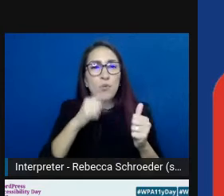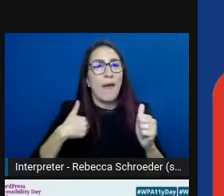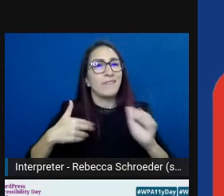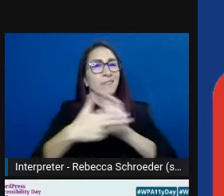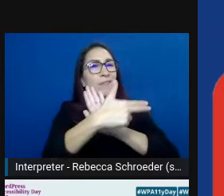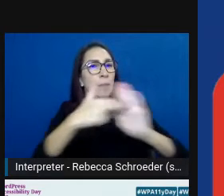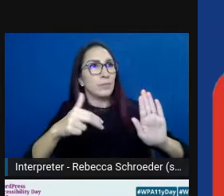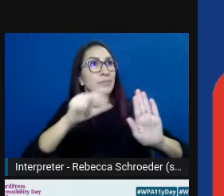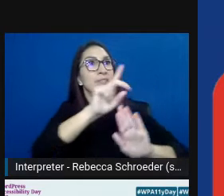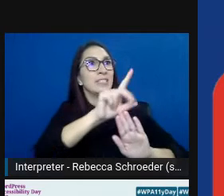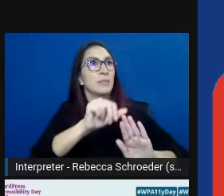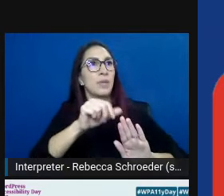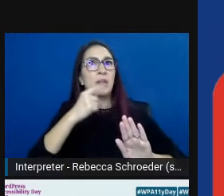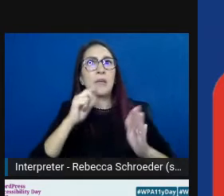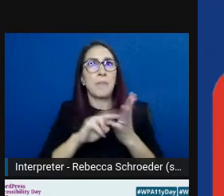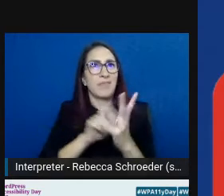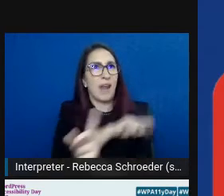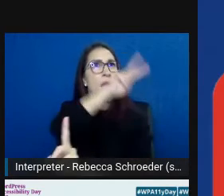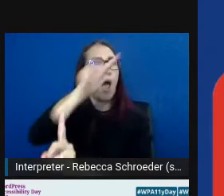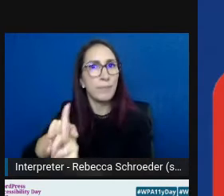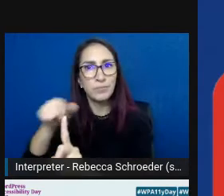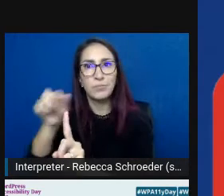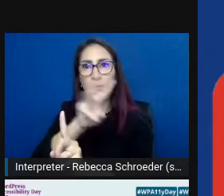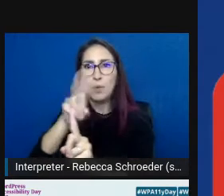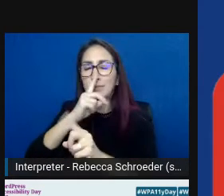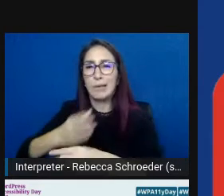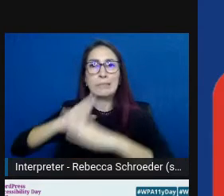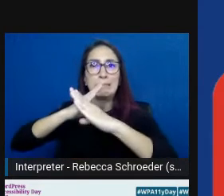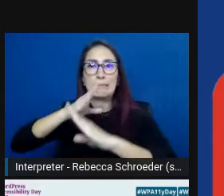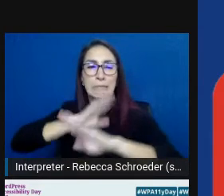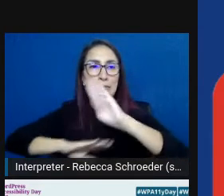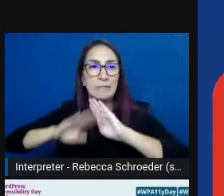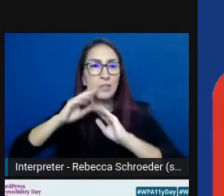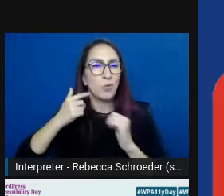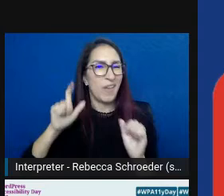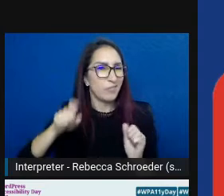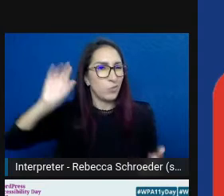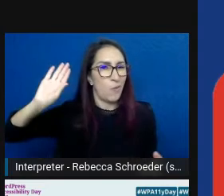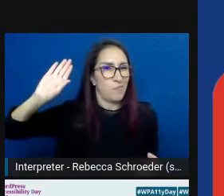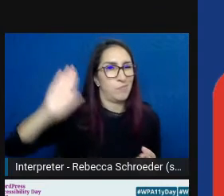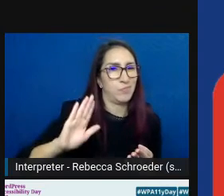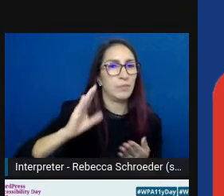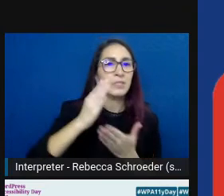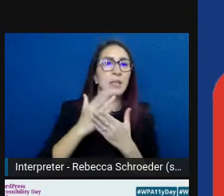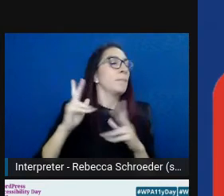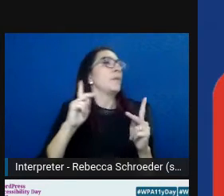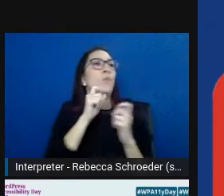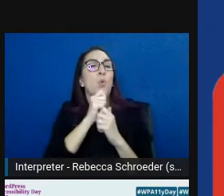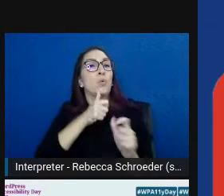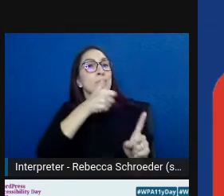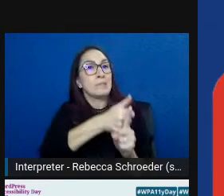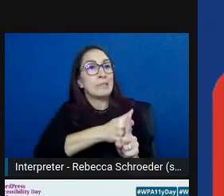We have to remove some of those numbers. You have to shave off folks that don't experience barriers on the web.